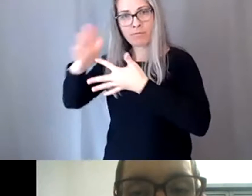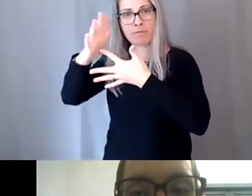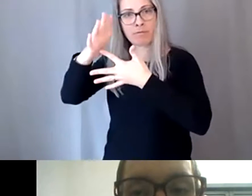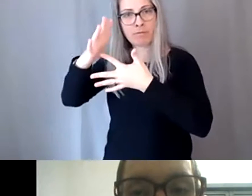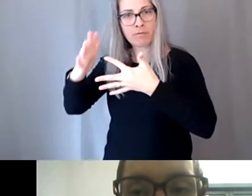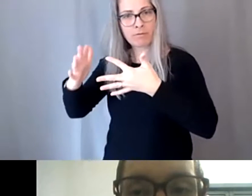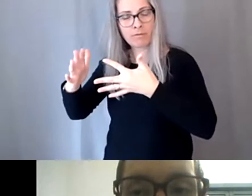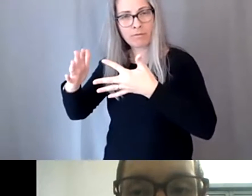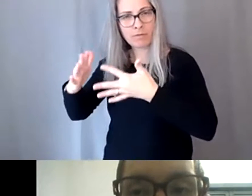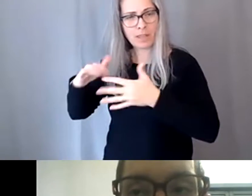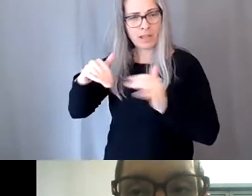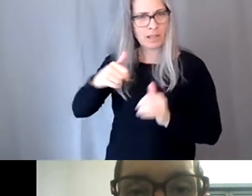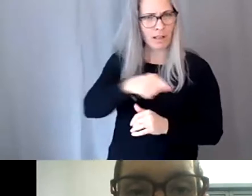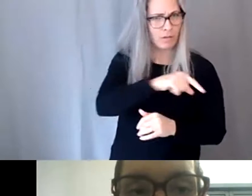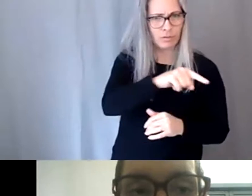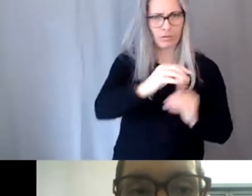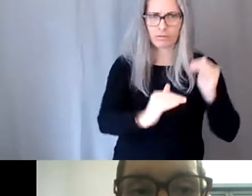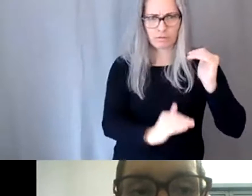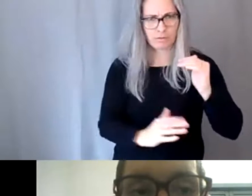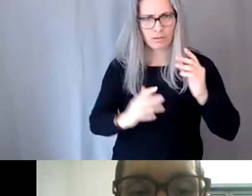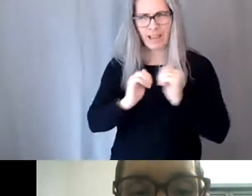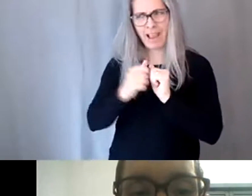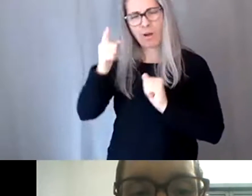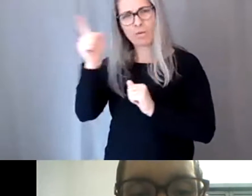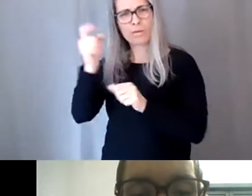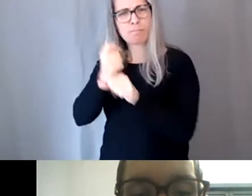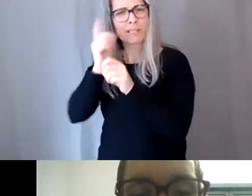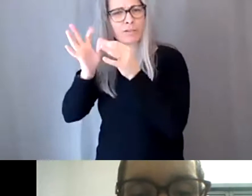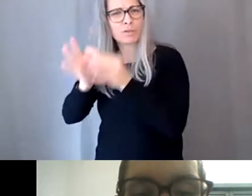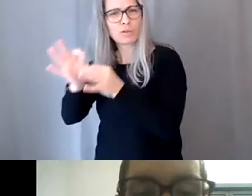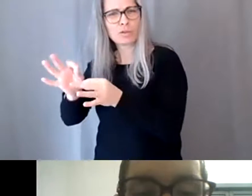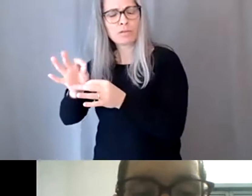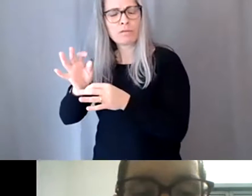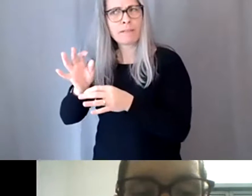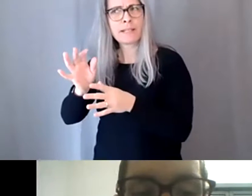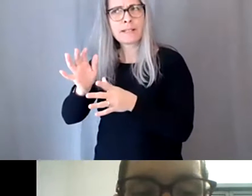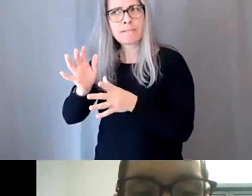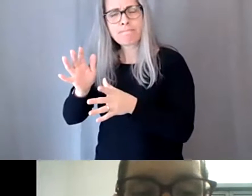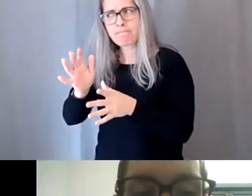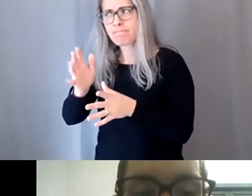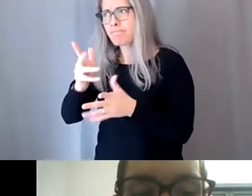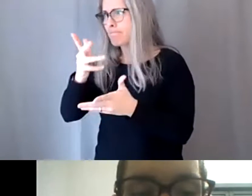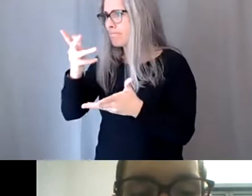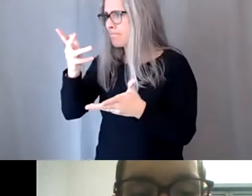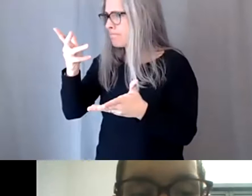other forms of home care services so there's it's interesting to sort of think through this and wonder who's